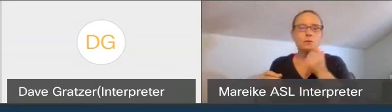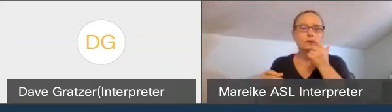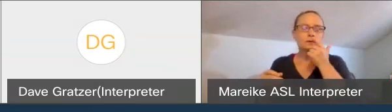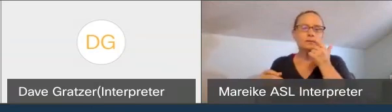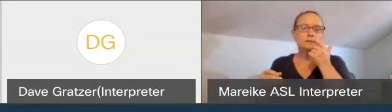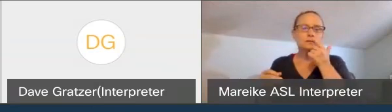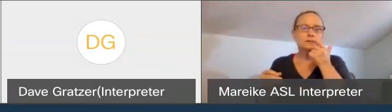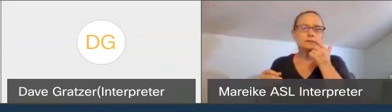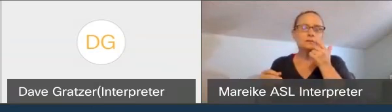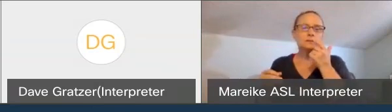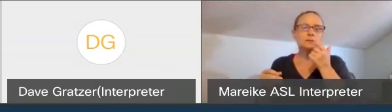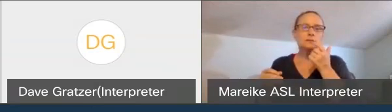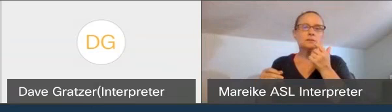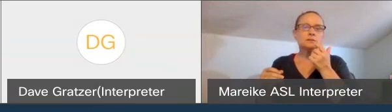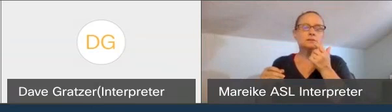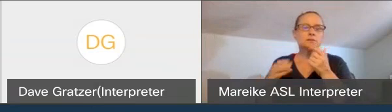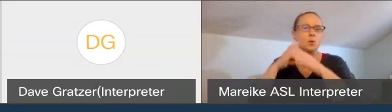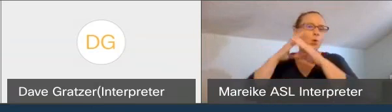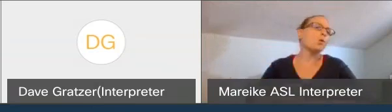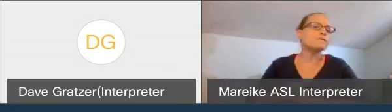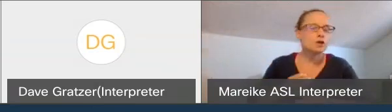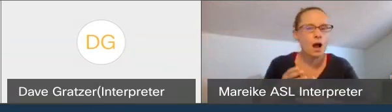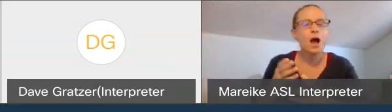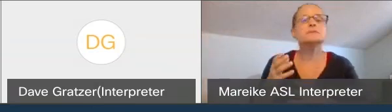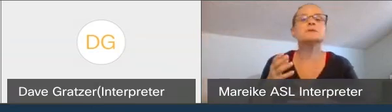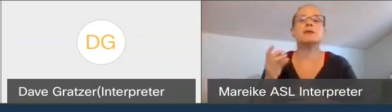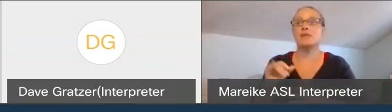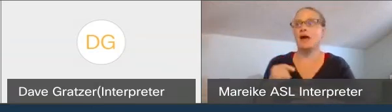it can help someone overcome something and-- that I may not be able to help them with.